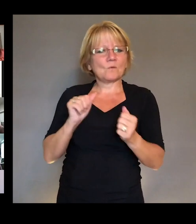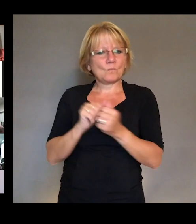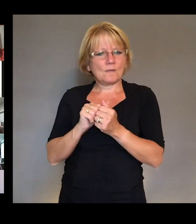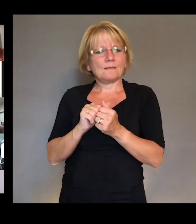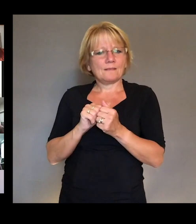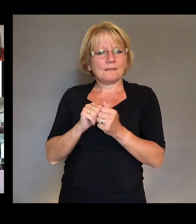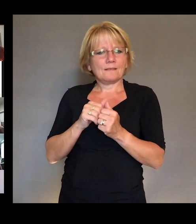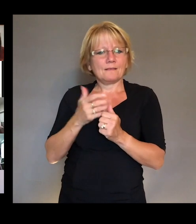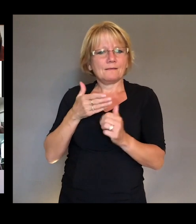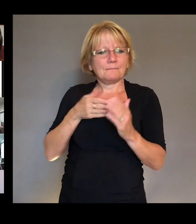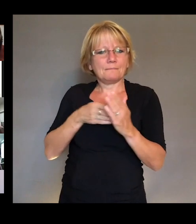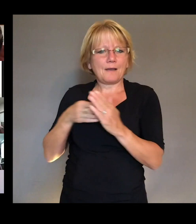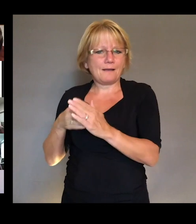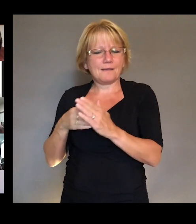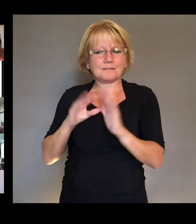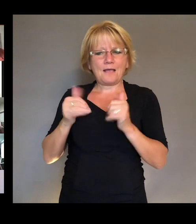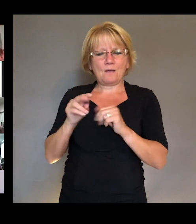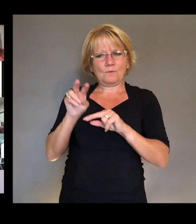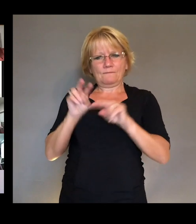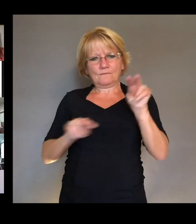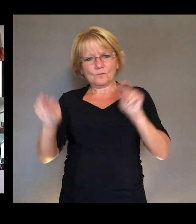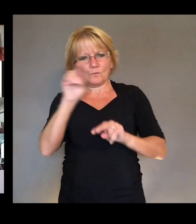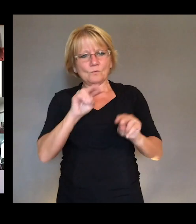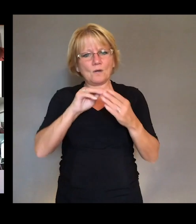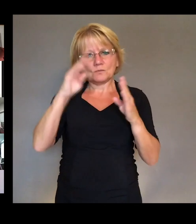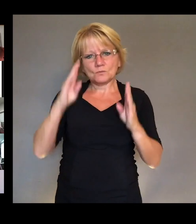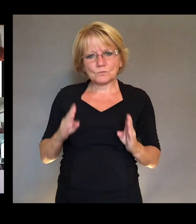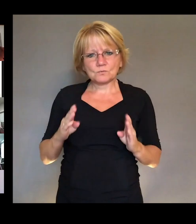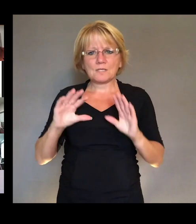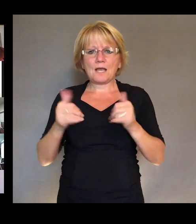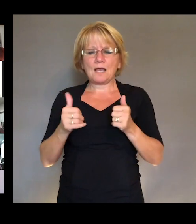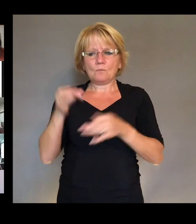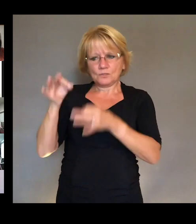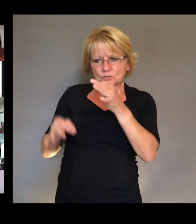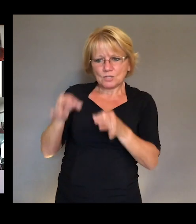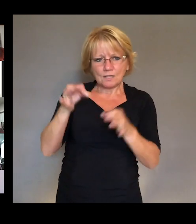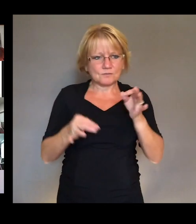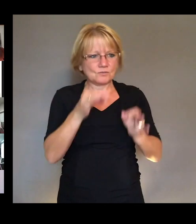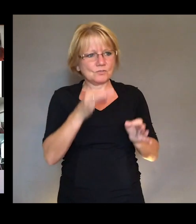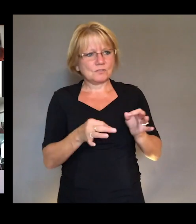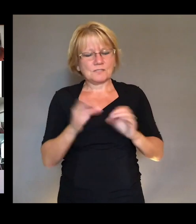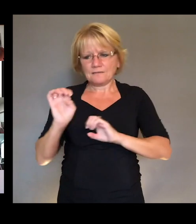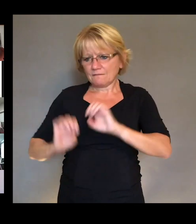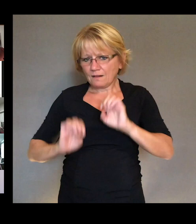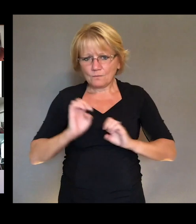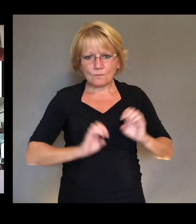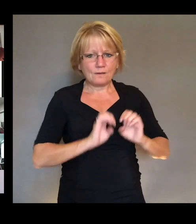The way that we view our students, you know, the way that we're judging them, the way that we're evaluating them